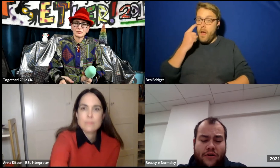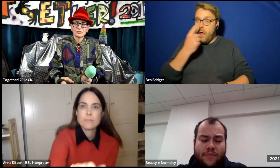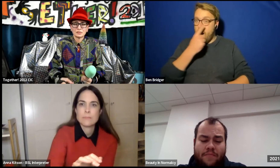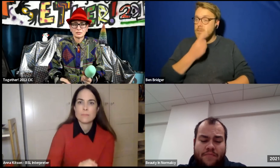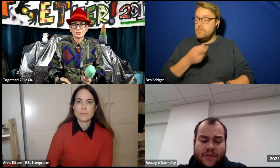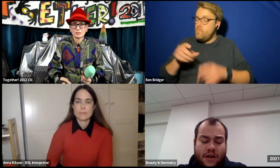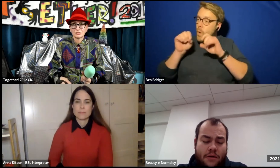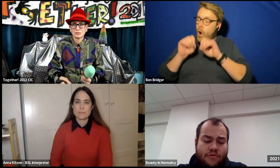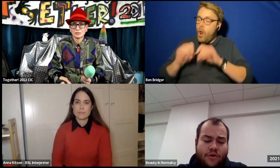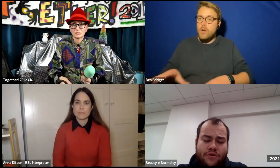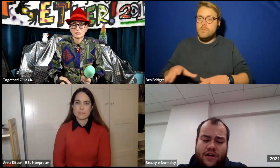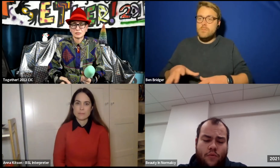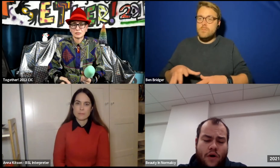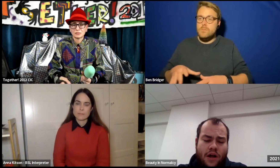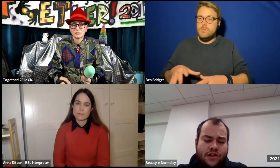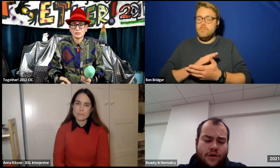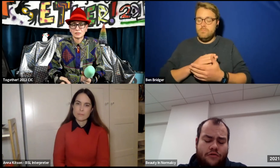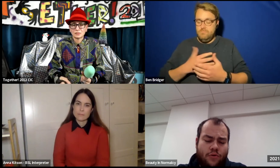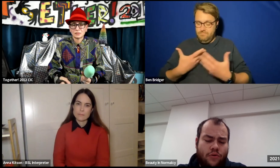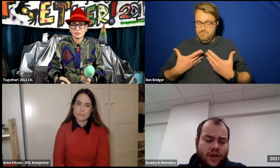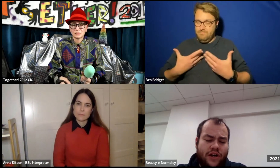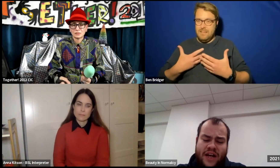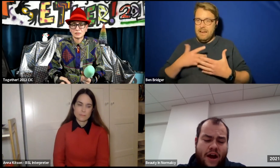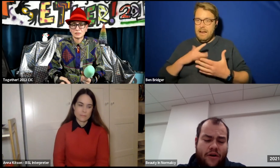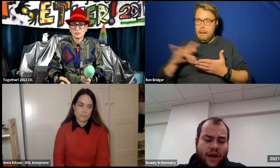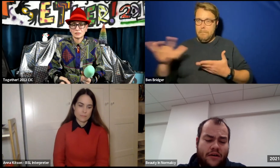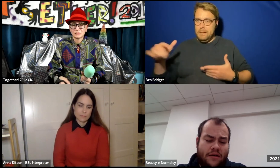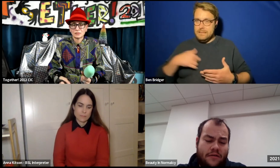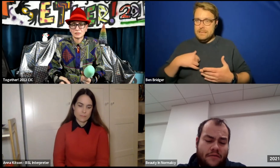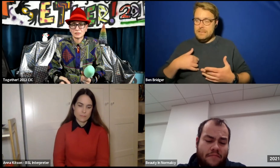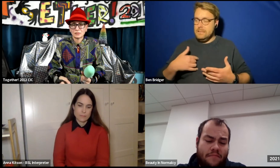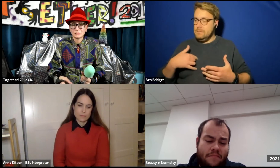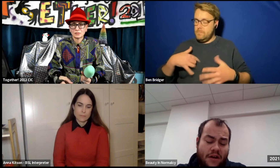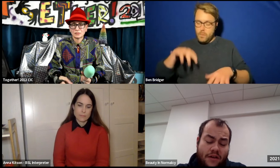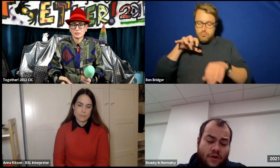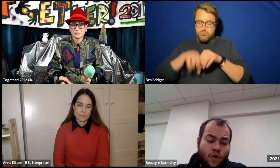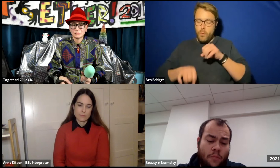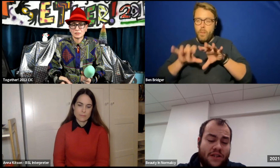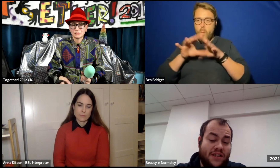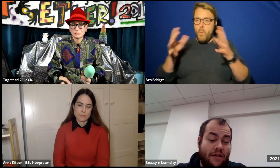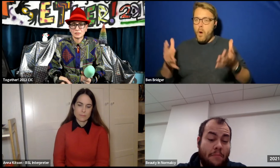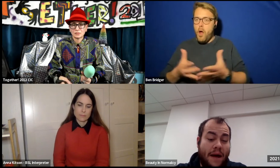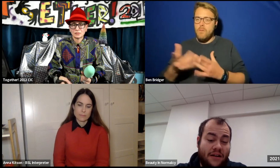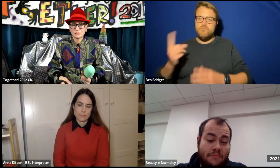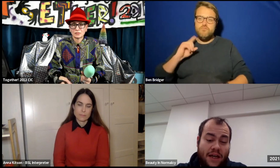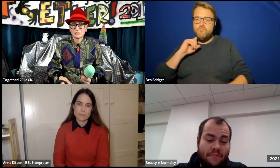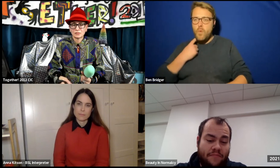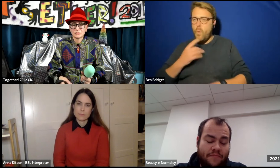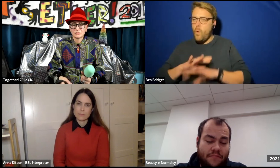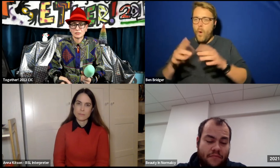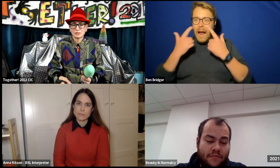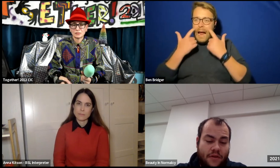hollow, broken in a world so cruel and uncaring, the corpse staring back at me,